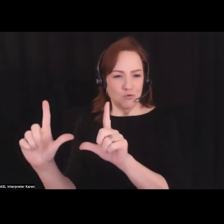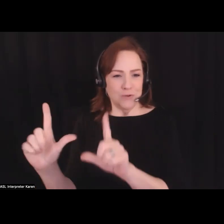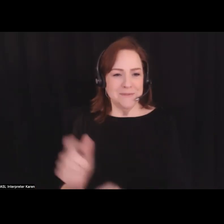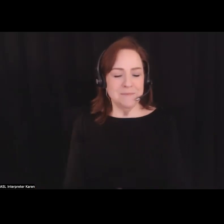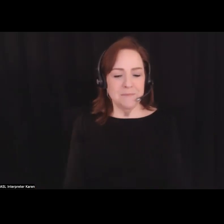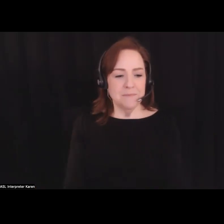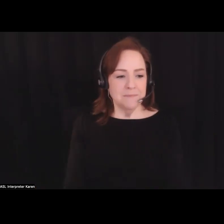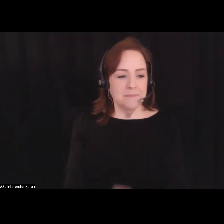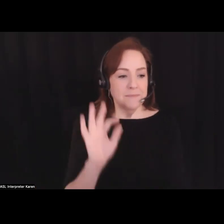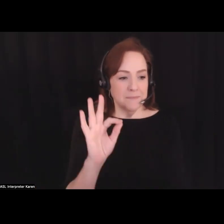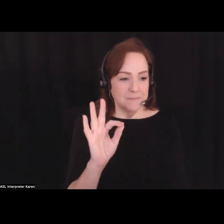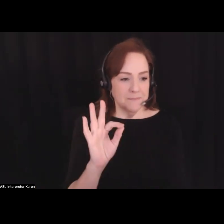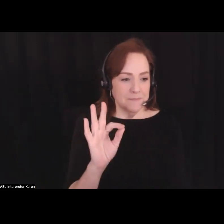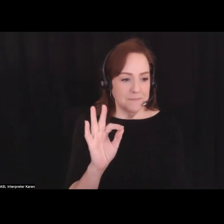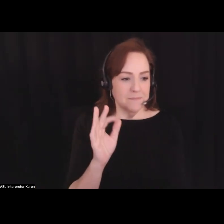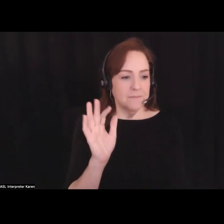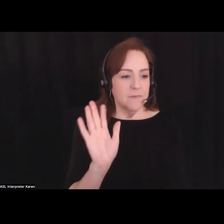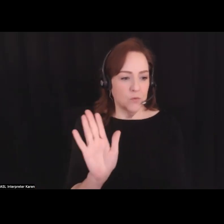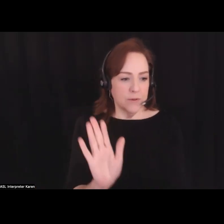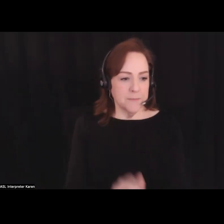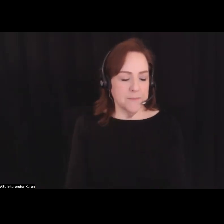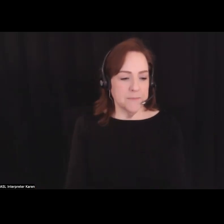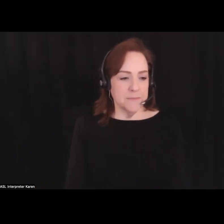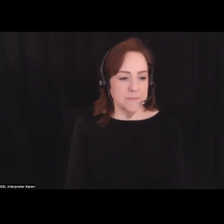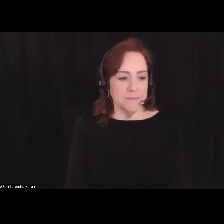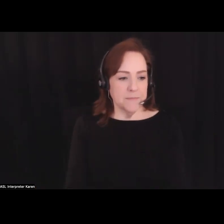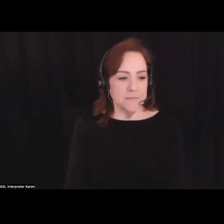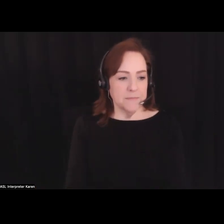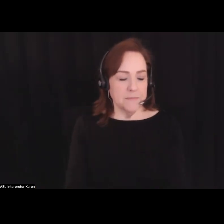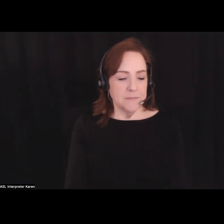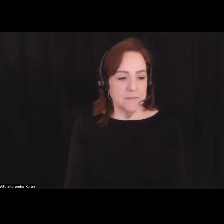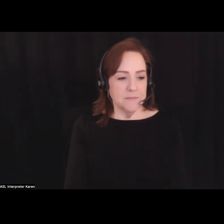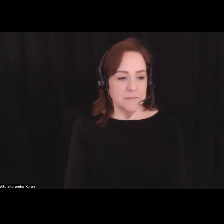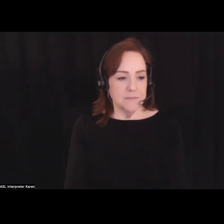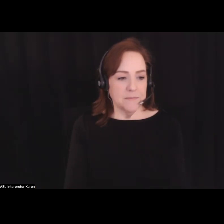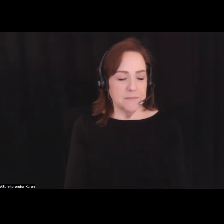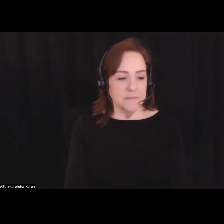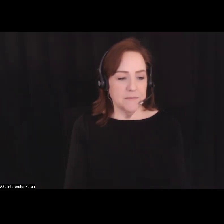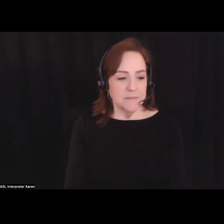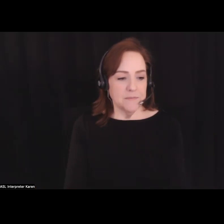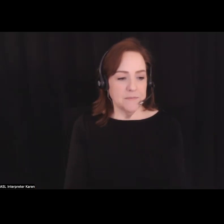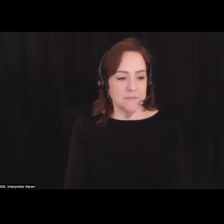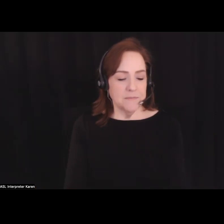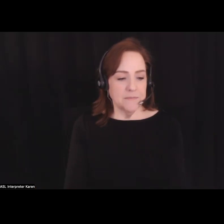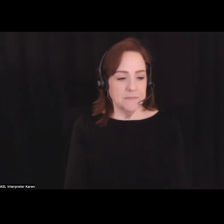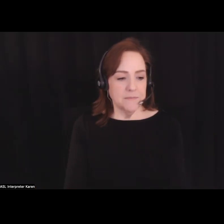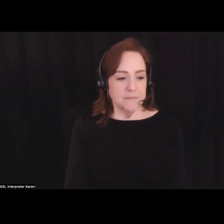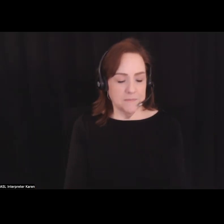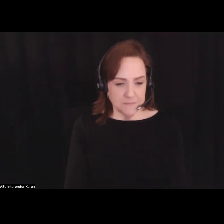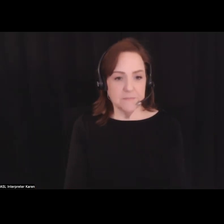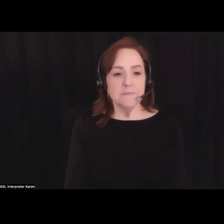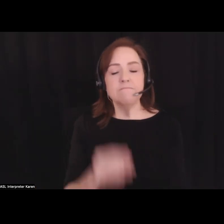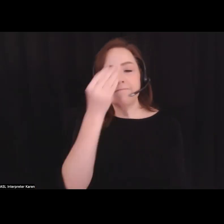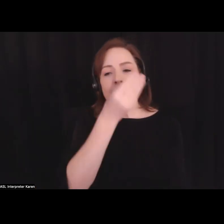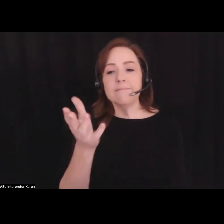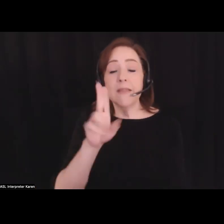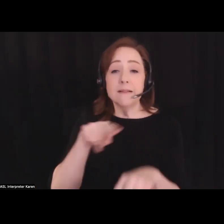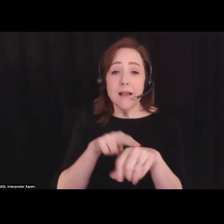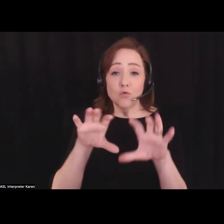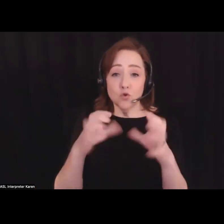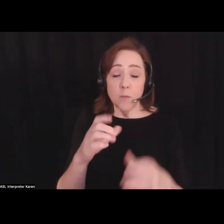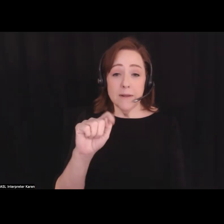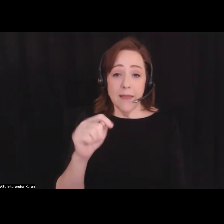great the national Consortium of Telehealth Resource Centers and Mid-Atlantic Telehealth